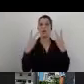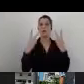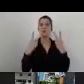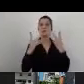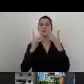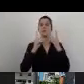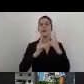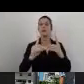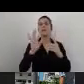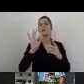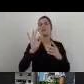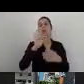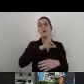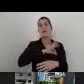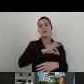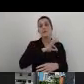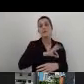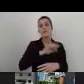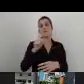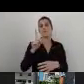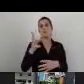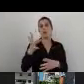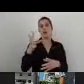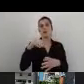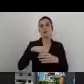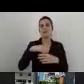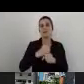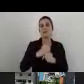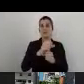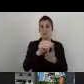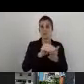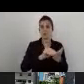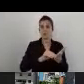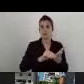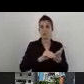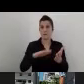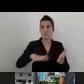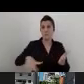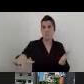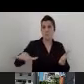the data implementation eventually inside the system when we are starting to work with.